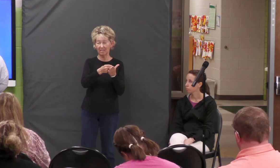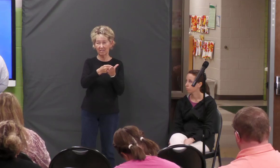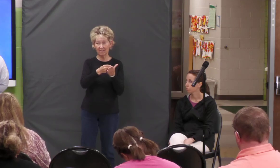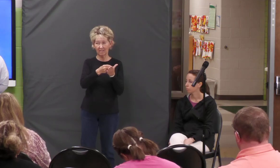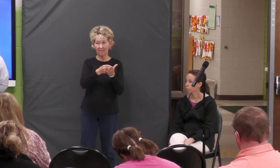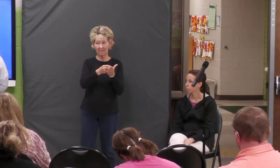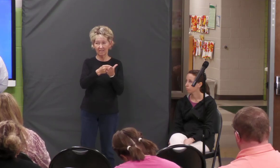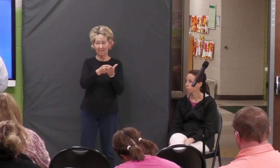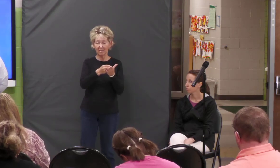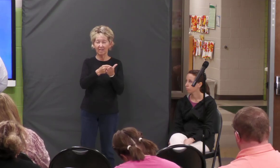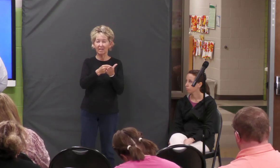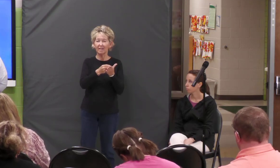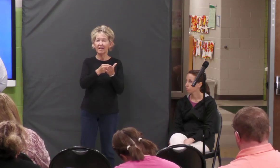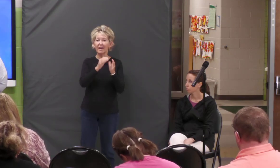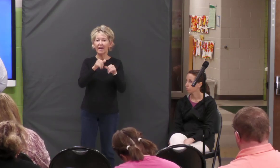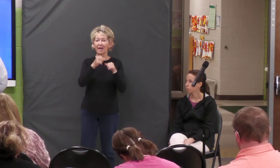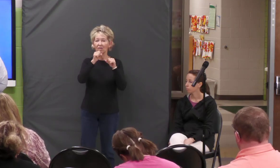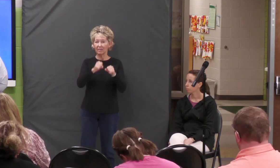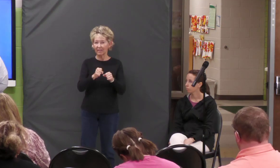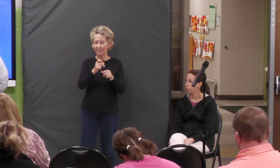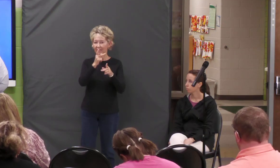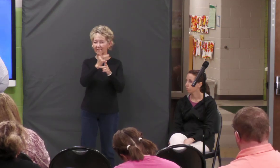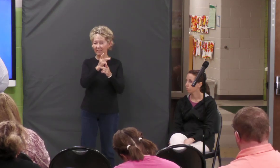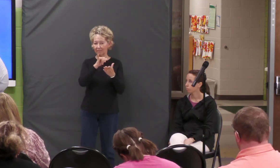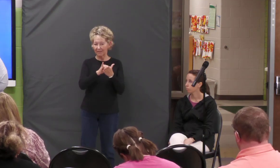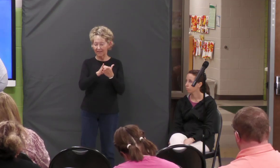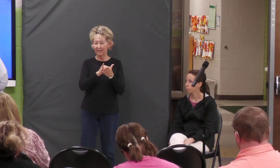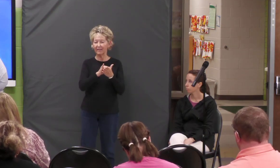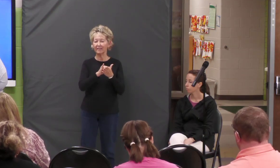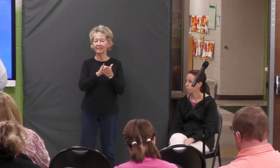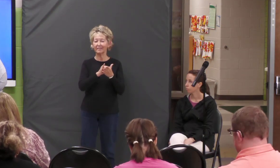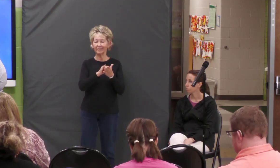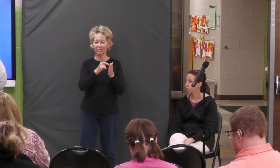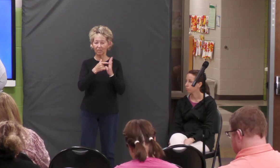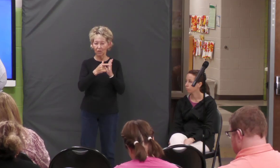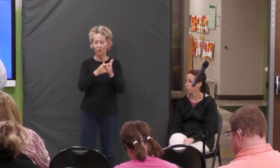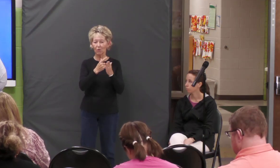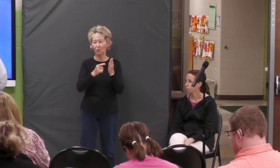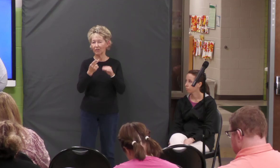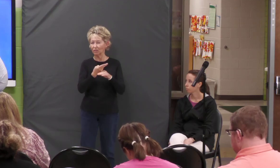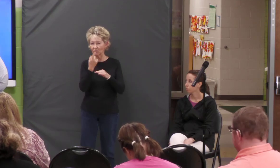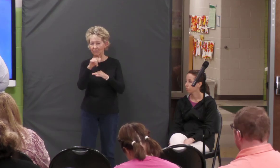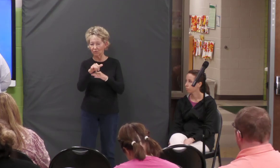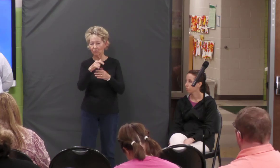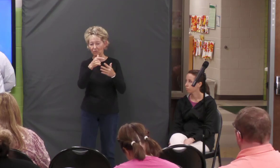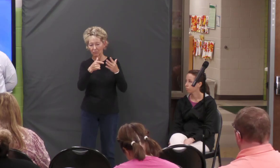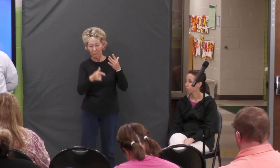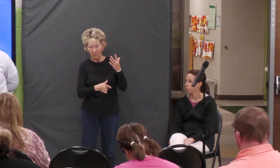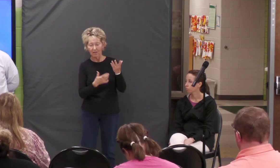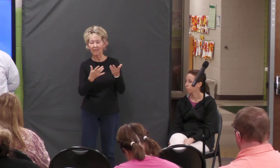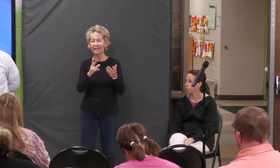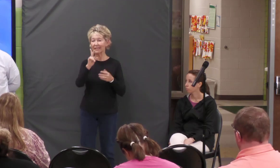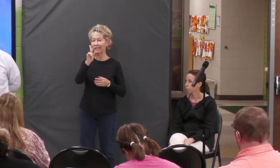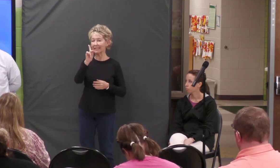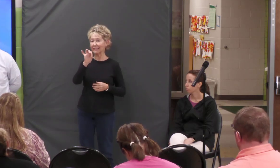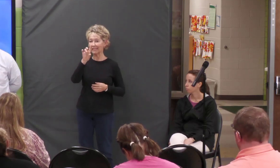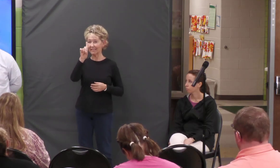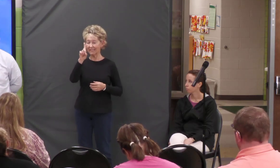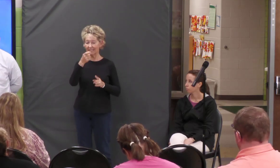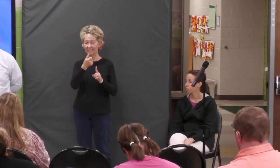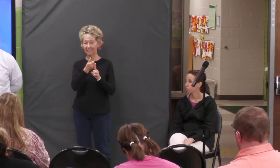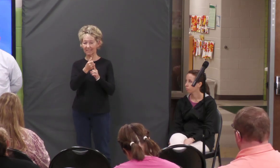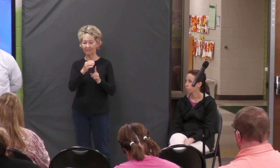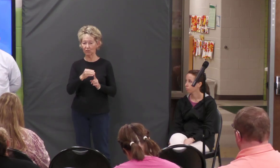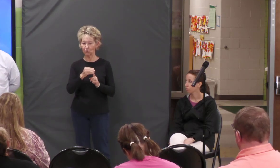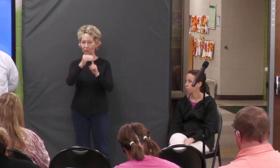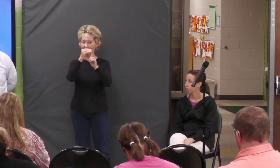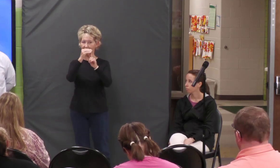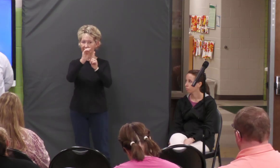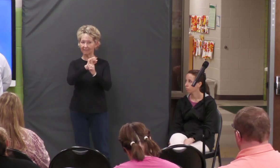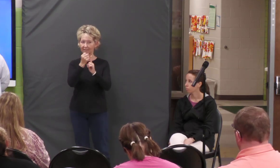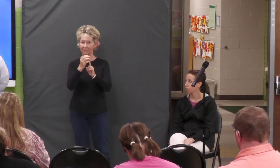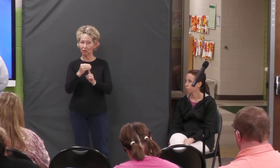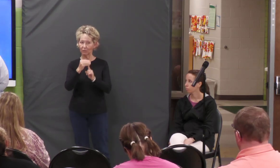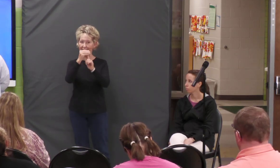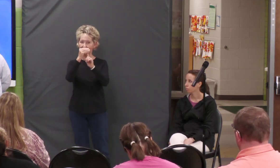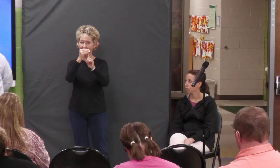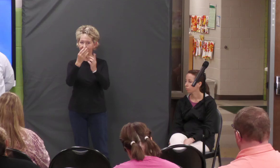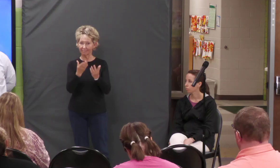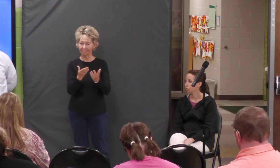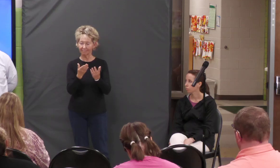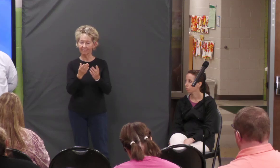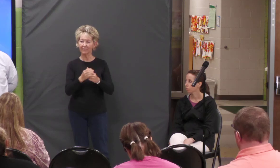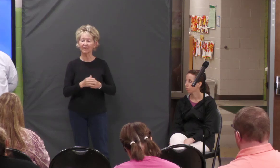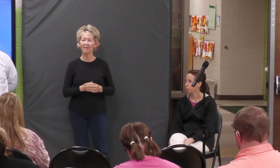that how they can be kept accounted for and used um KSD is somewhat of a unique scenario um so that